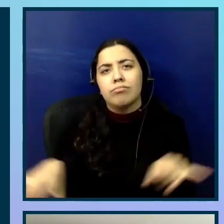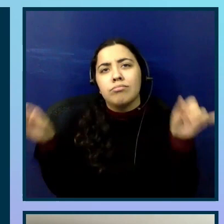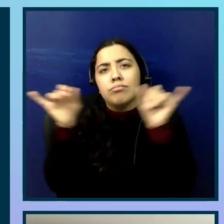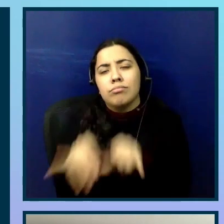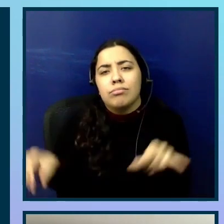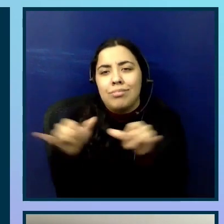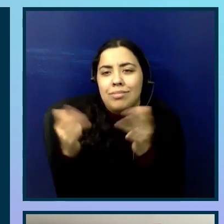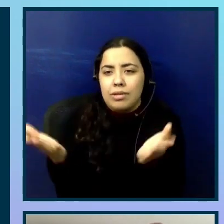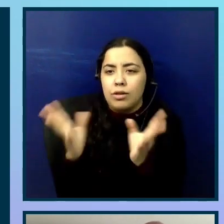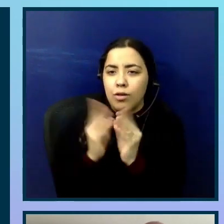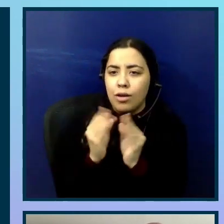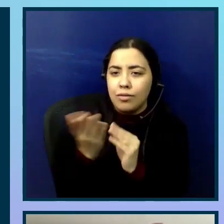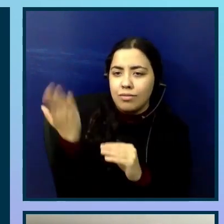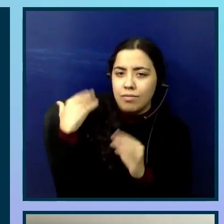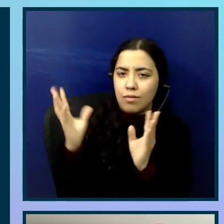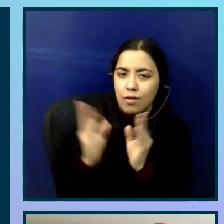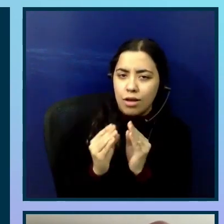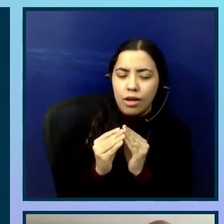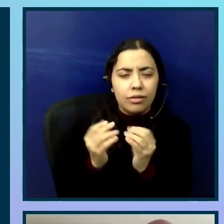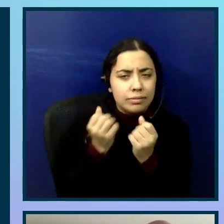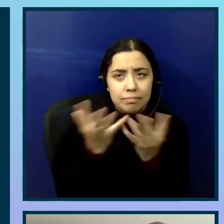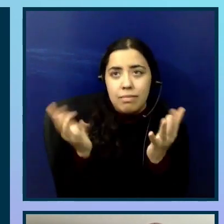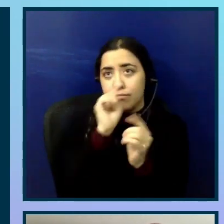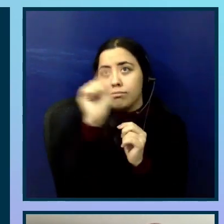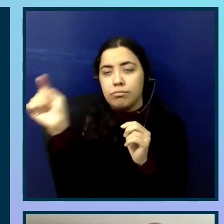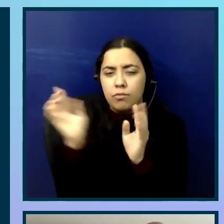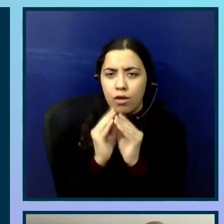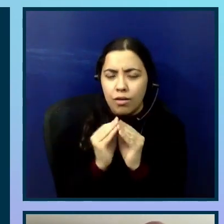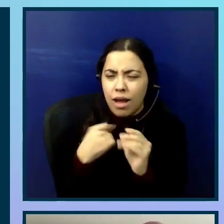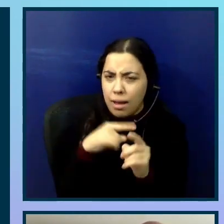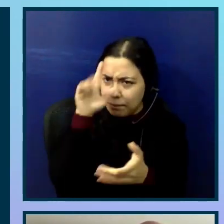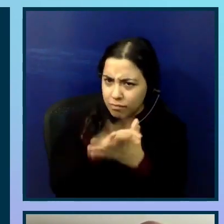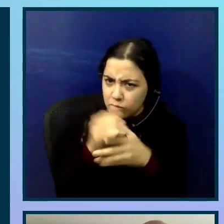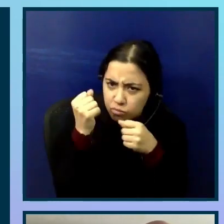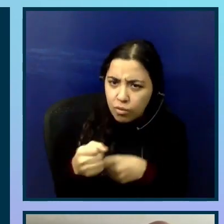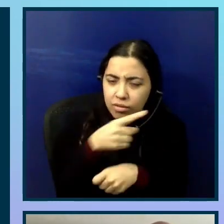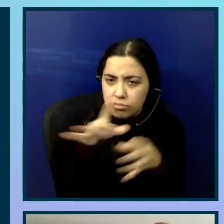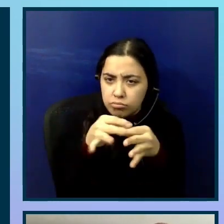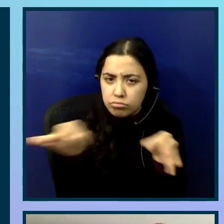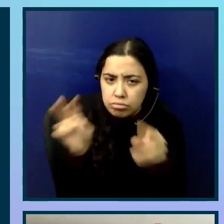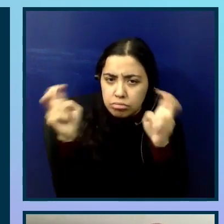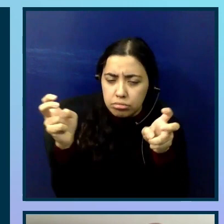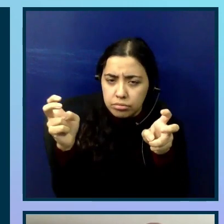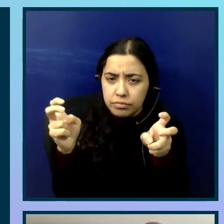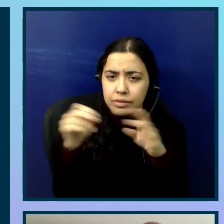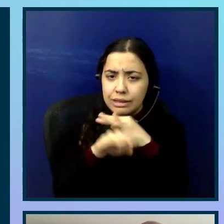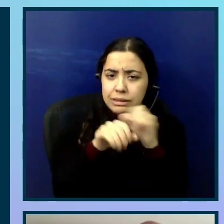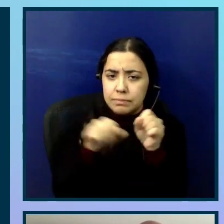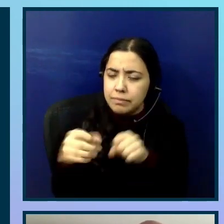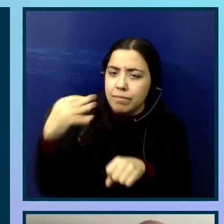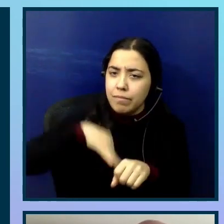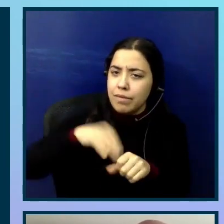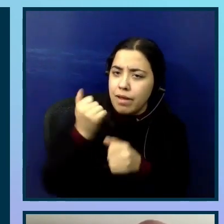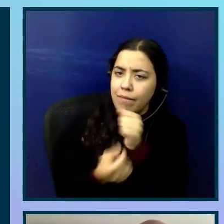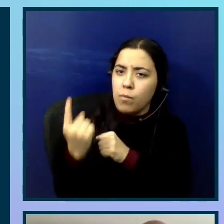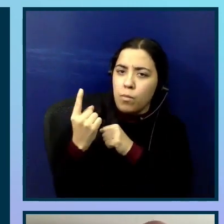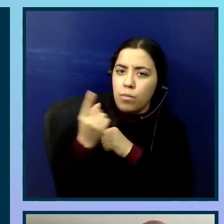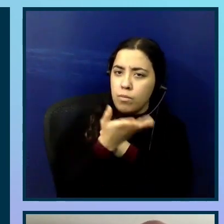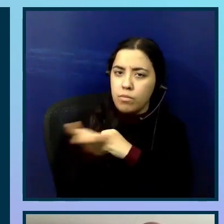And it's a phrase that I have always truly believed. But the problem is, sort of, we understand that